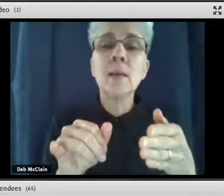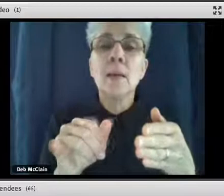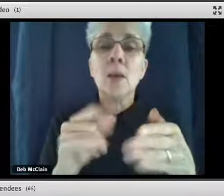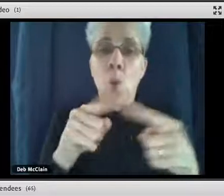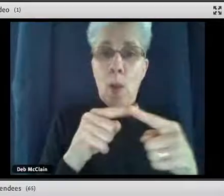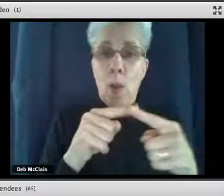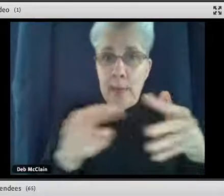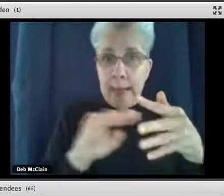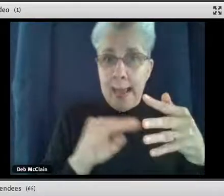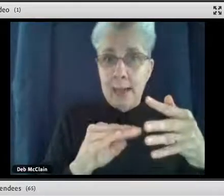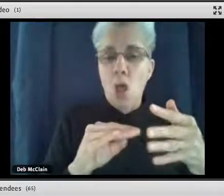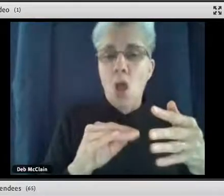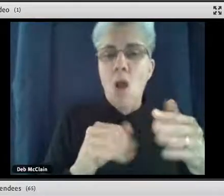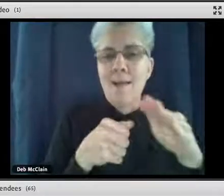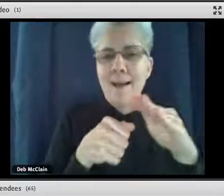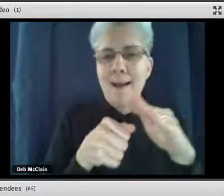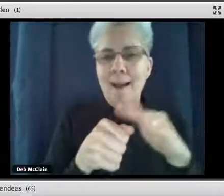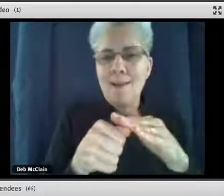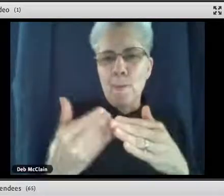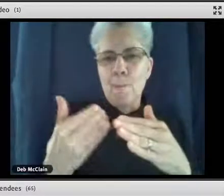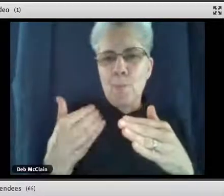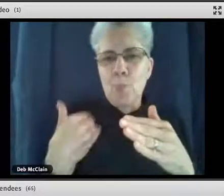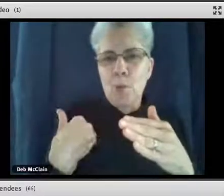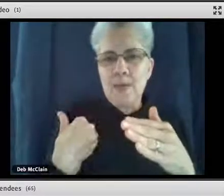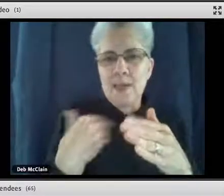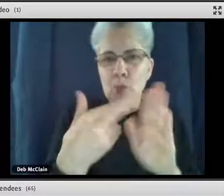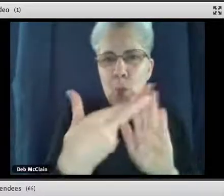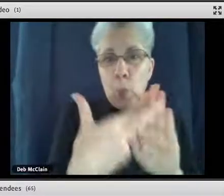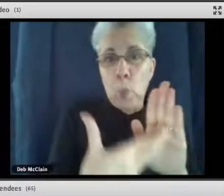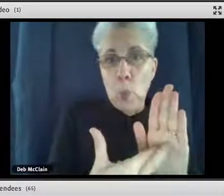So when we cataloged under the previous set